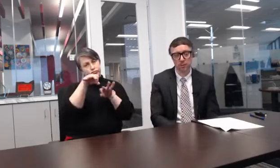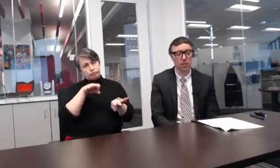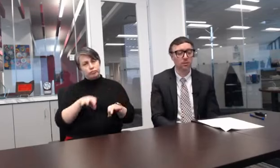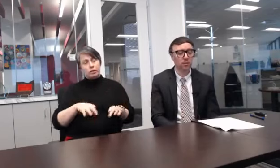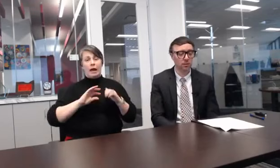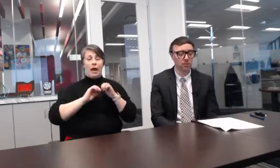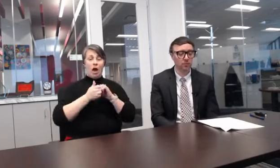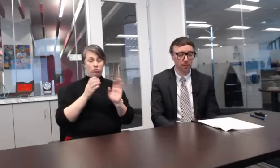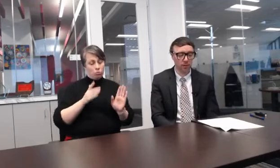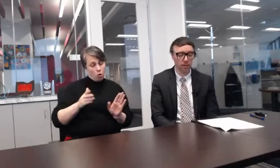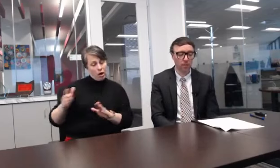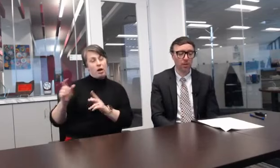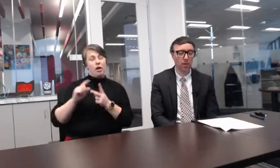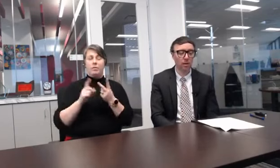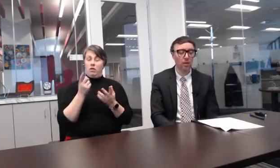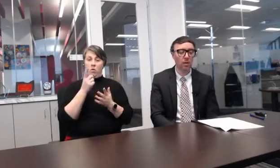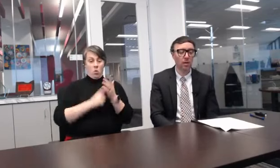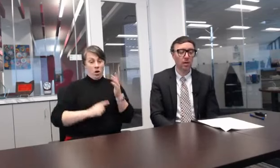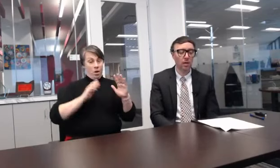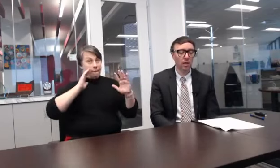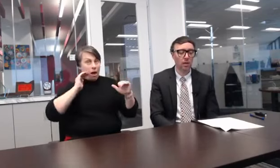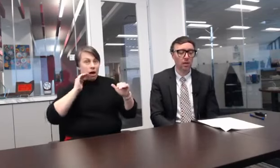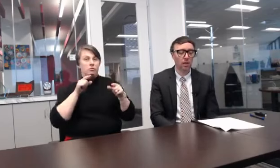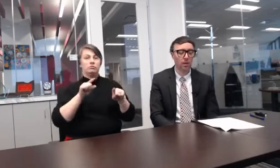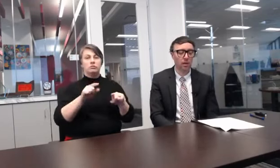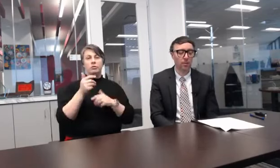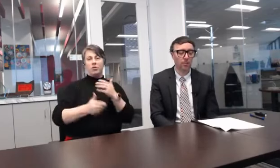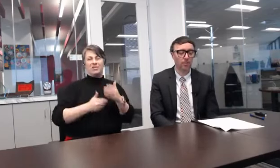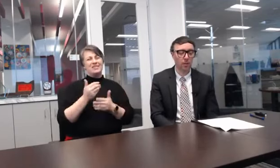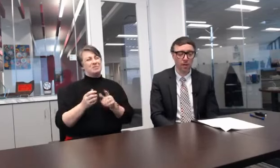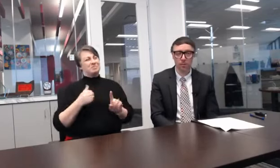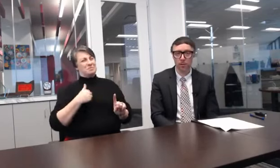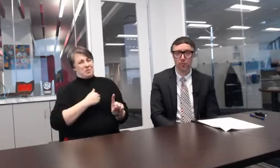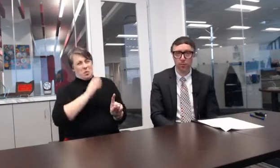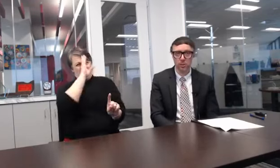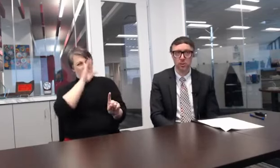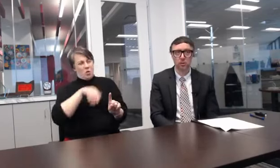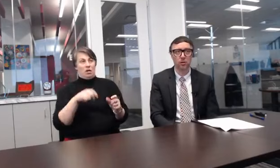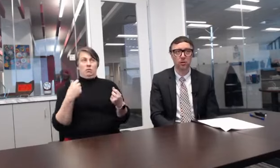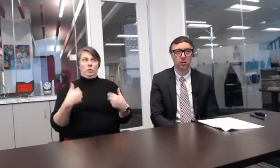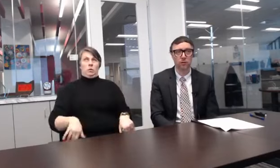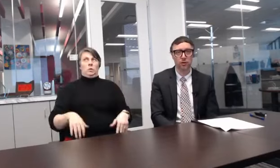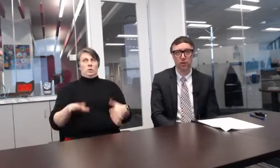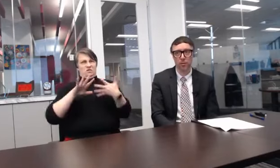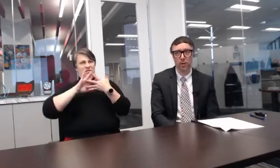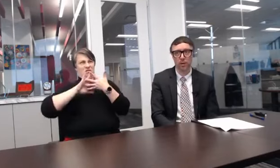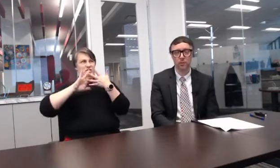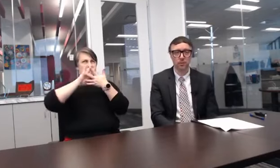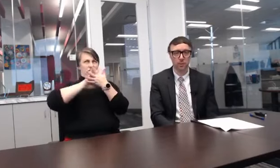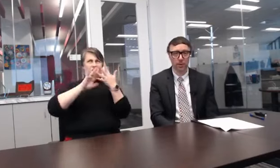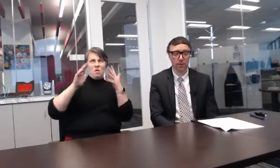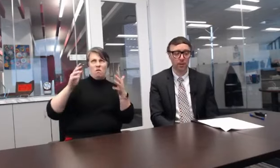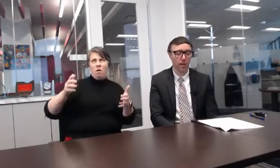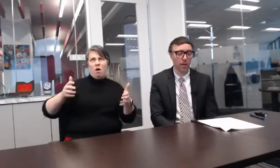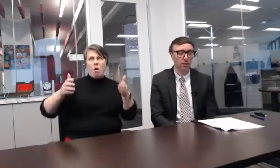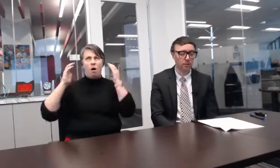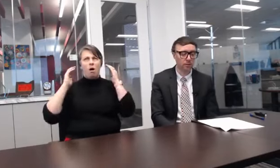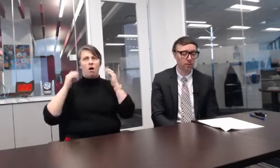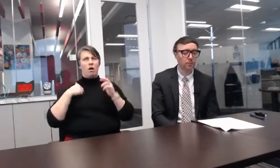Because this is very, very complicated and a lot of people have questions or just feel overwhelmed, intimidated by the system.